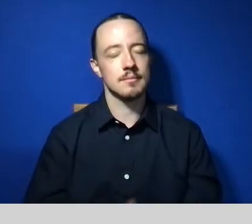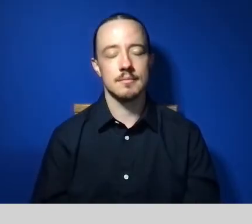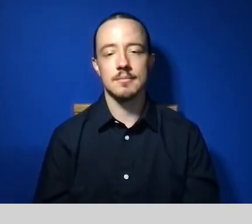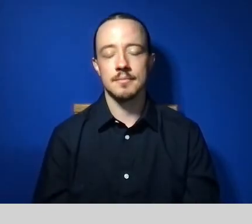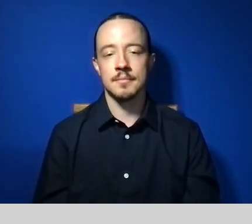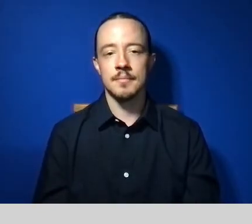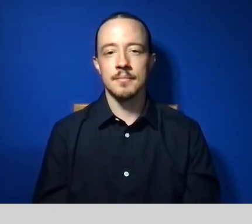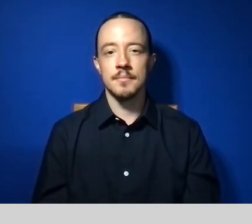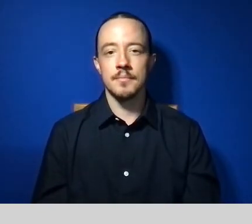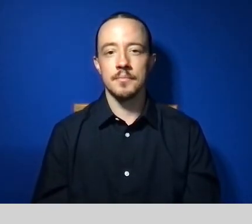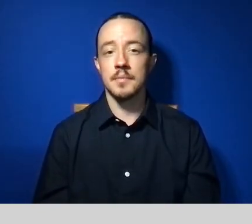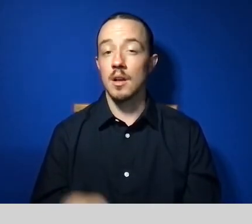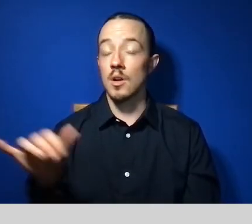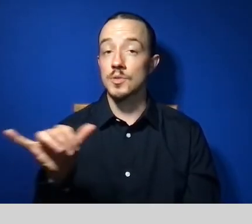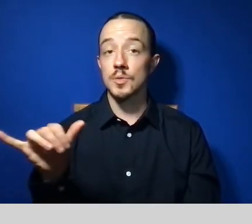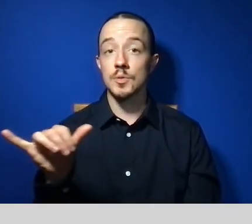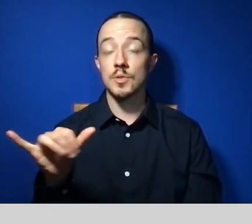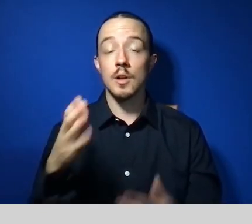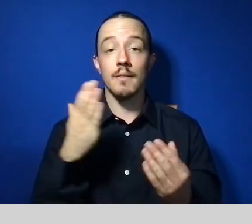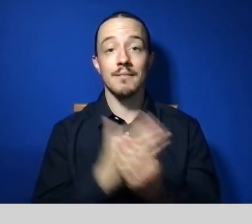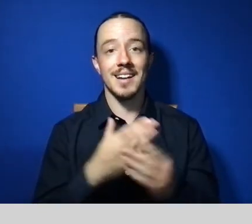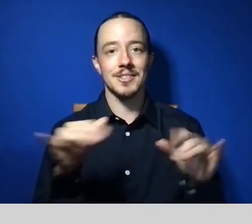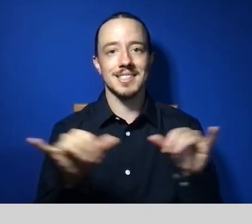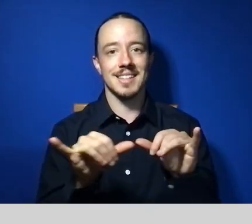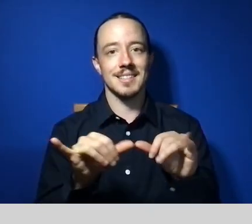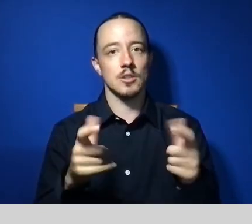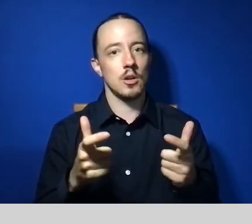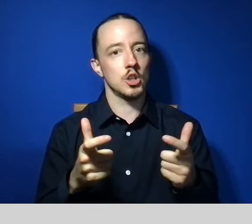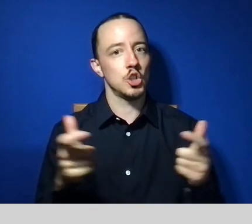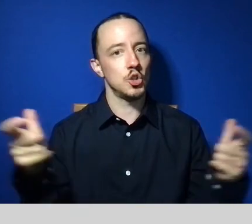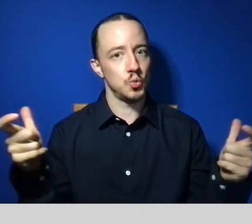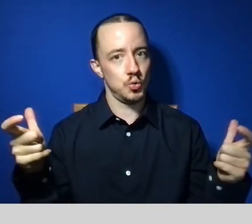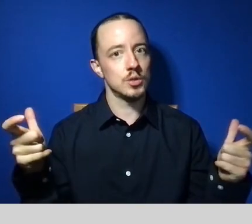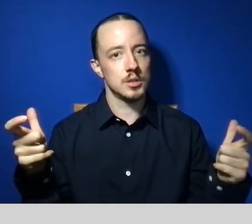The other thing is that the file sizes are quite large.